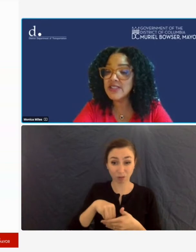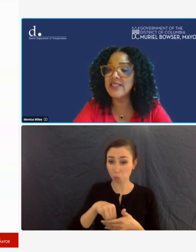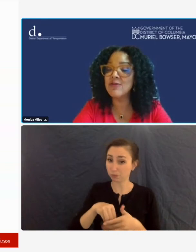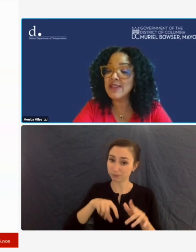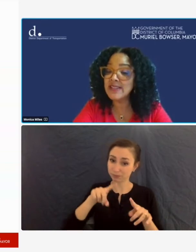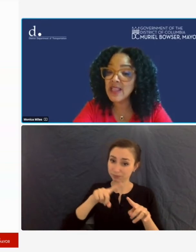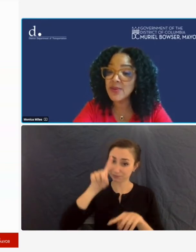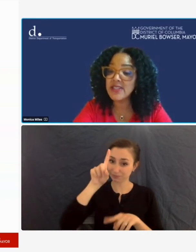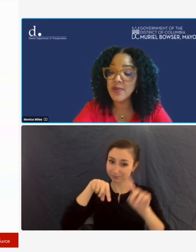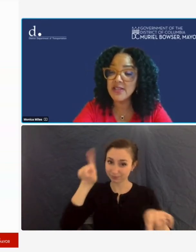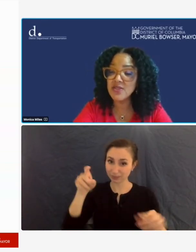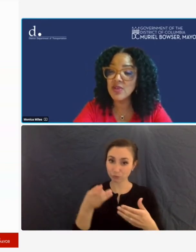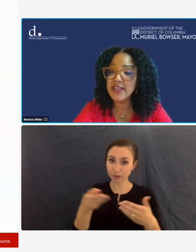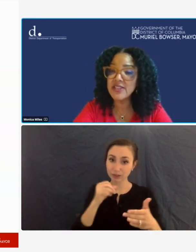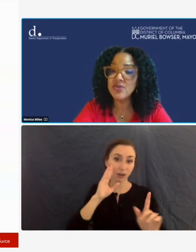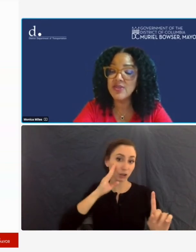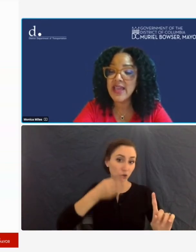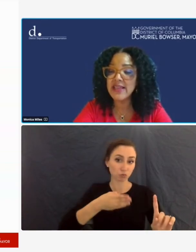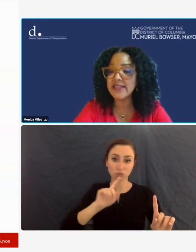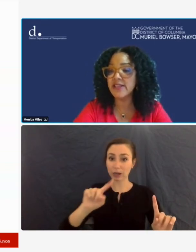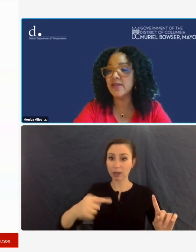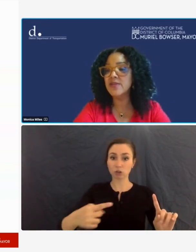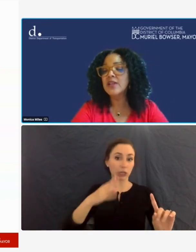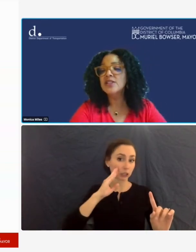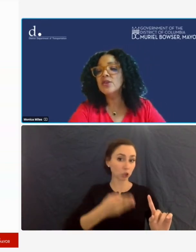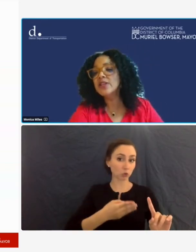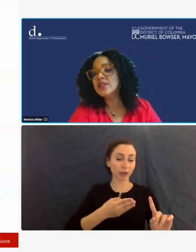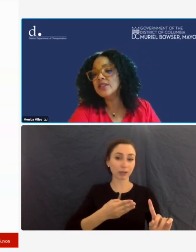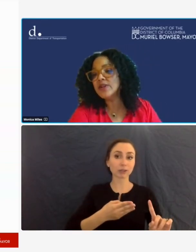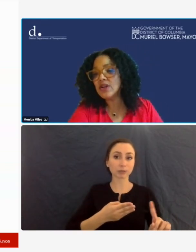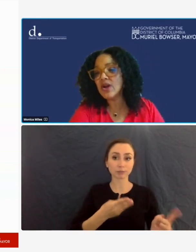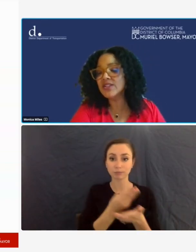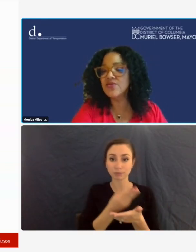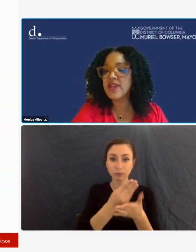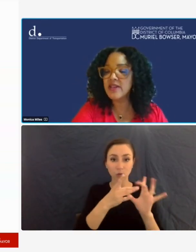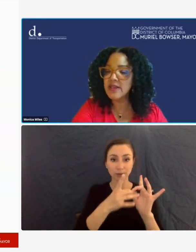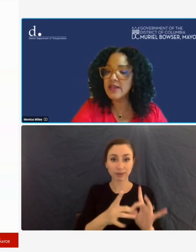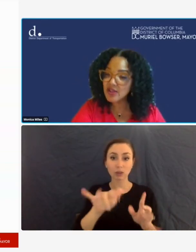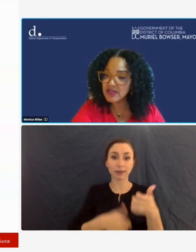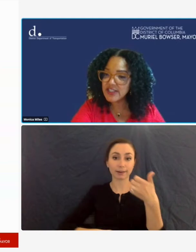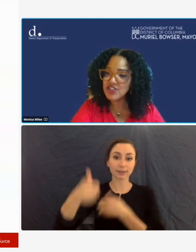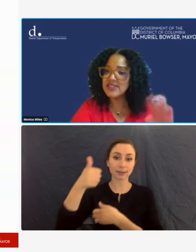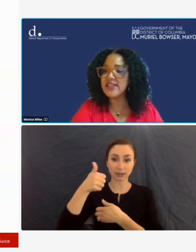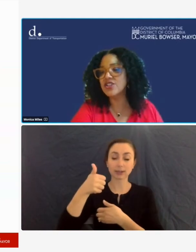direct salary expense related to that executive so in the indirect cost rate calculation section